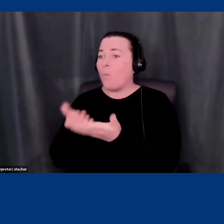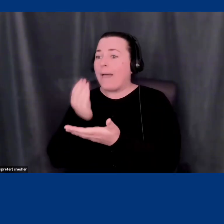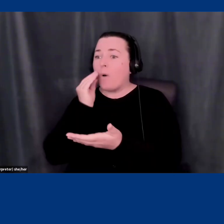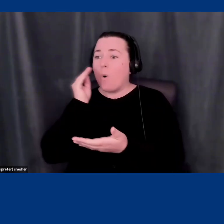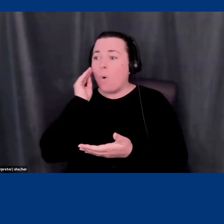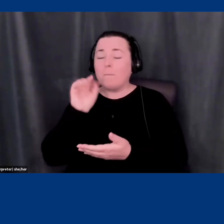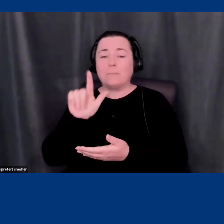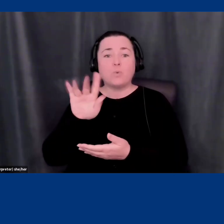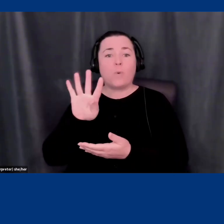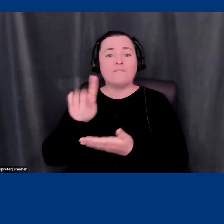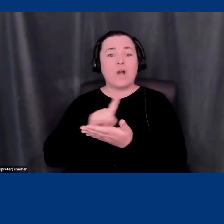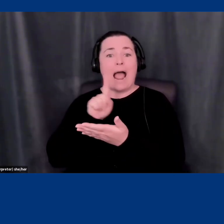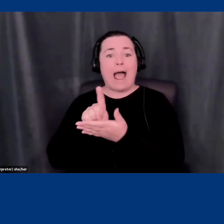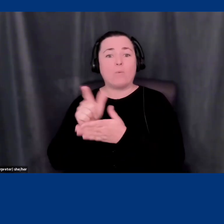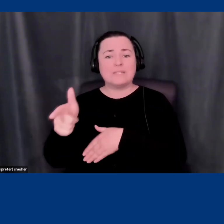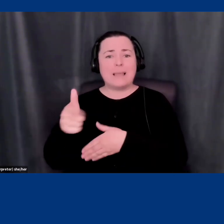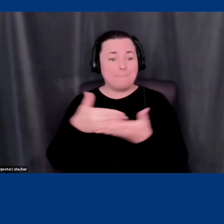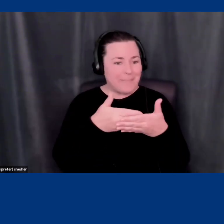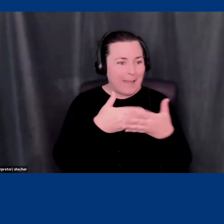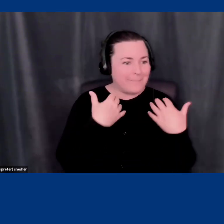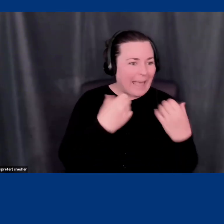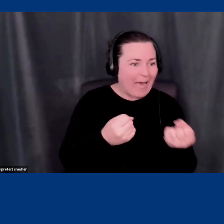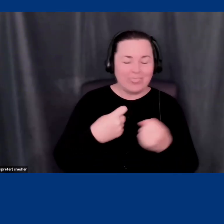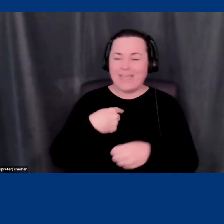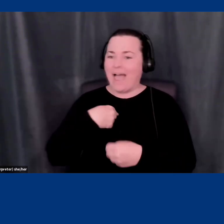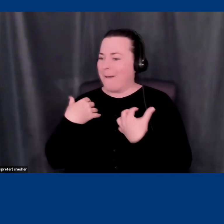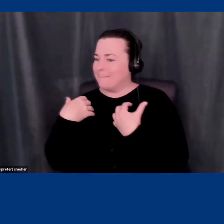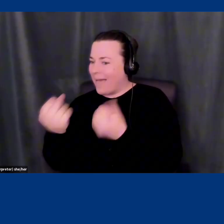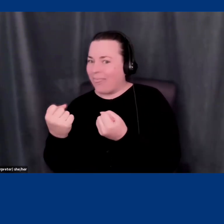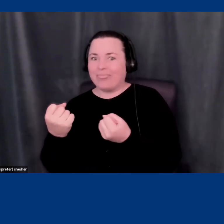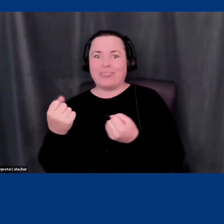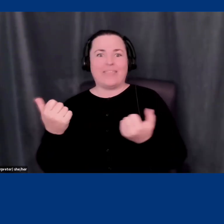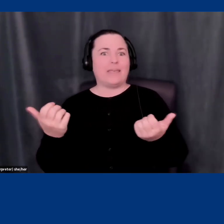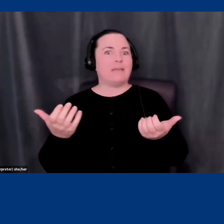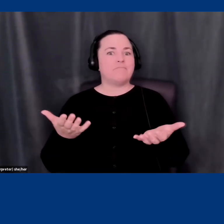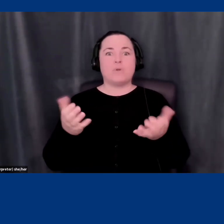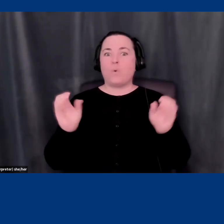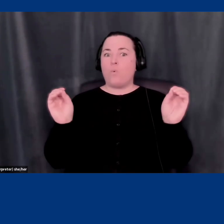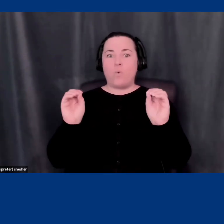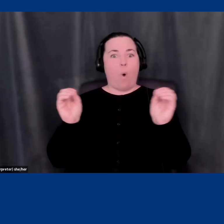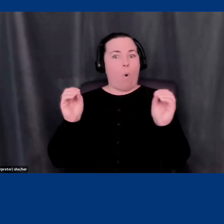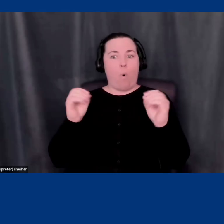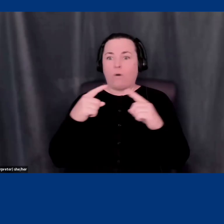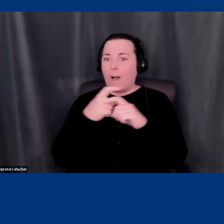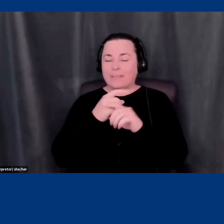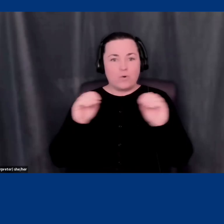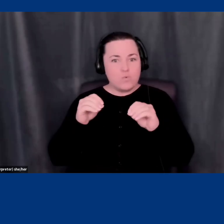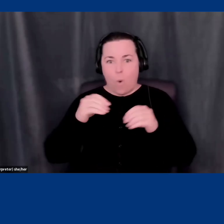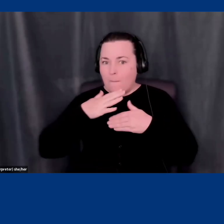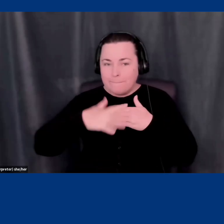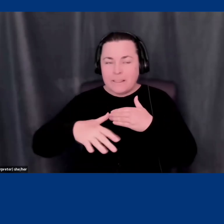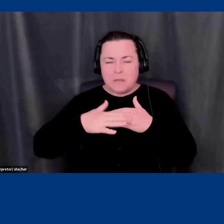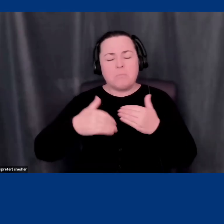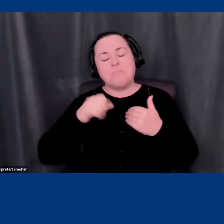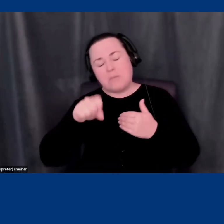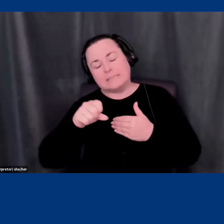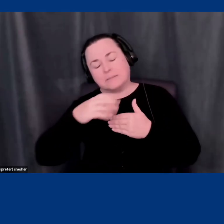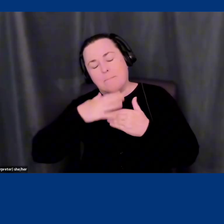baby was healthy i was healthy I had no bleeding, well, I had bleeding but I had no